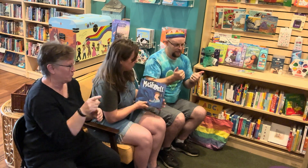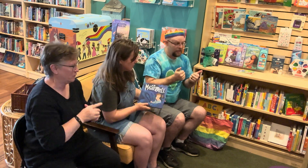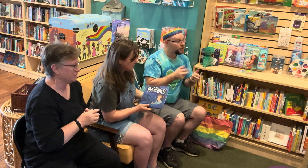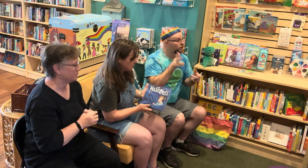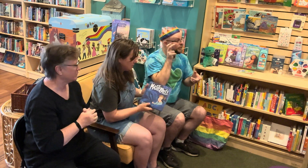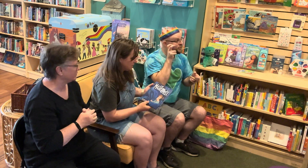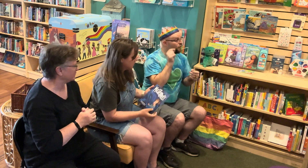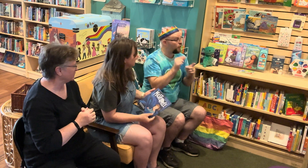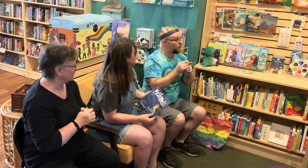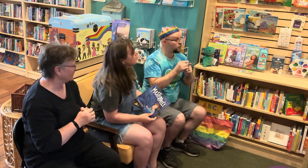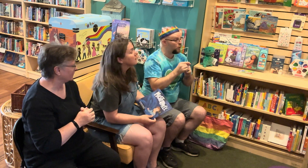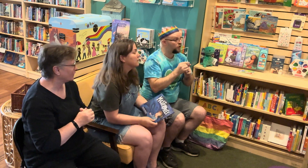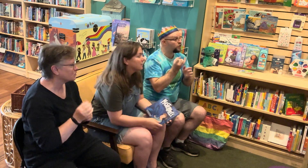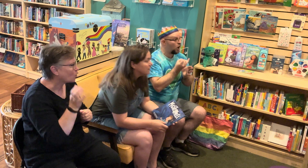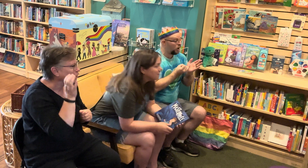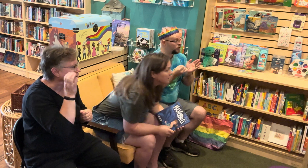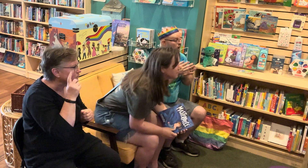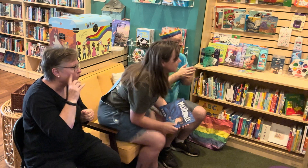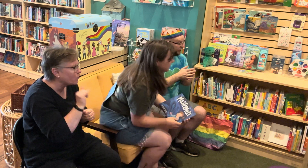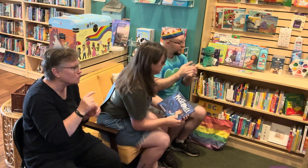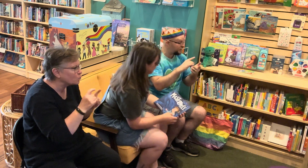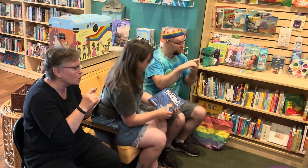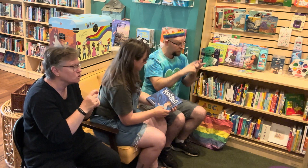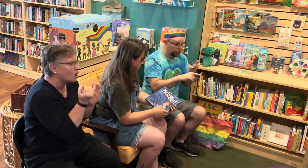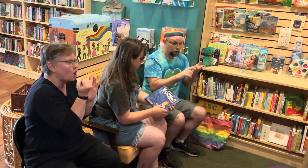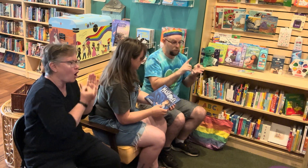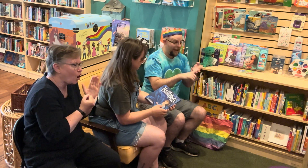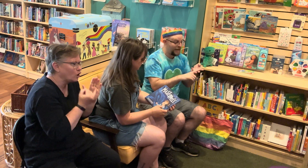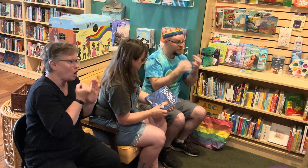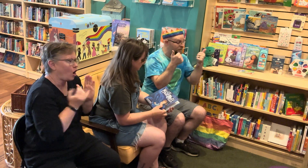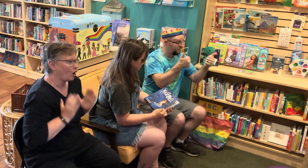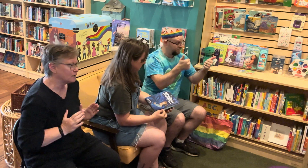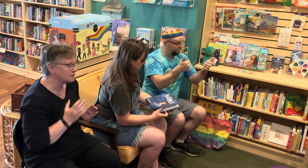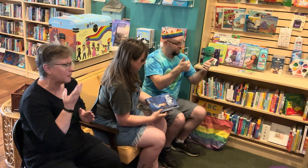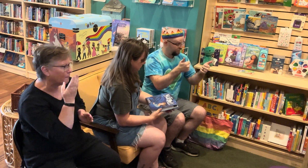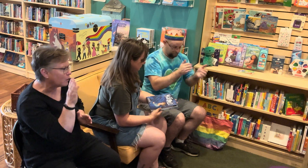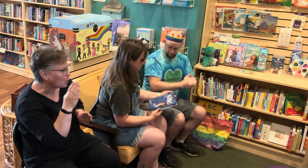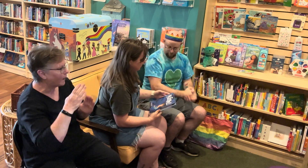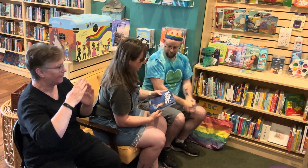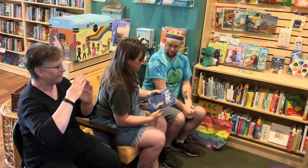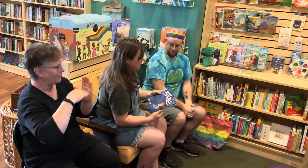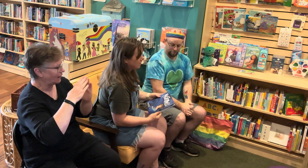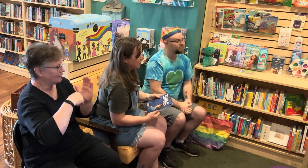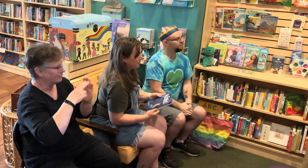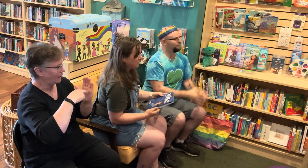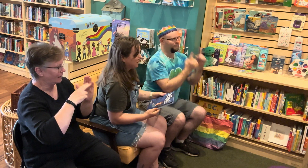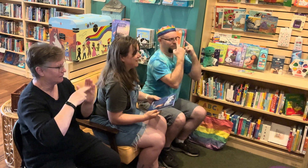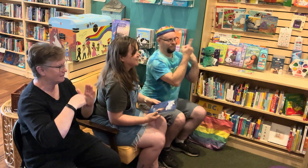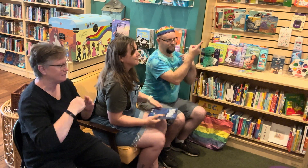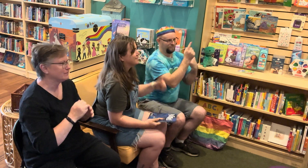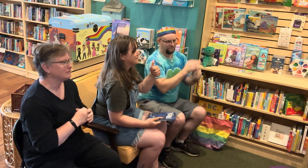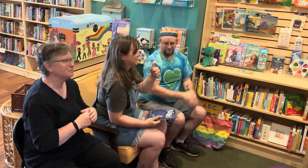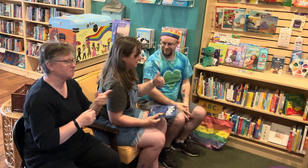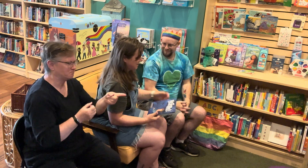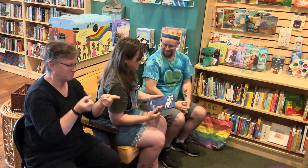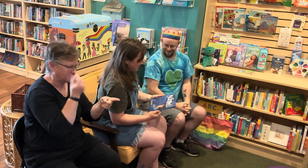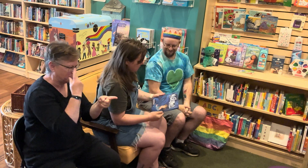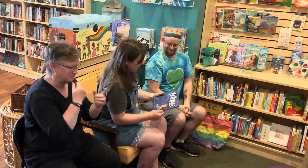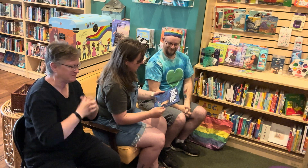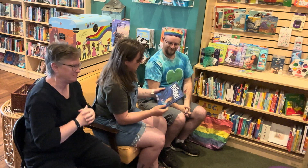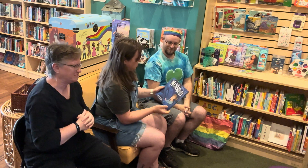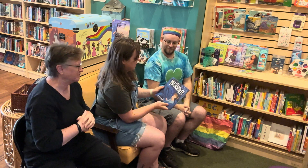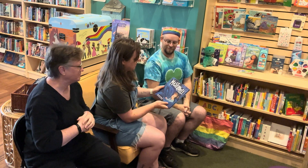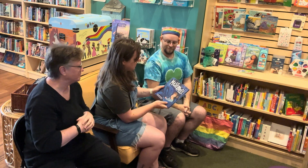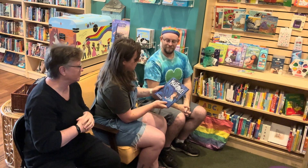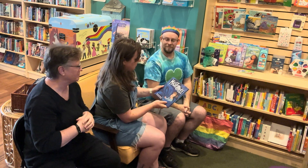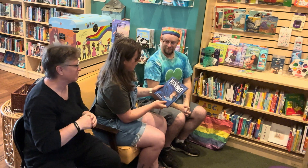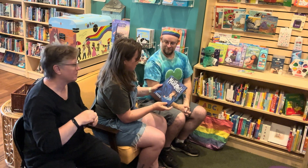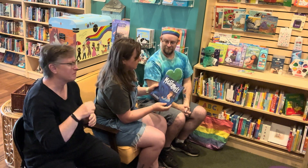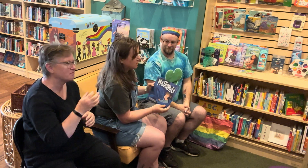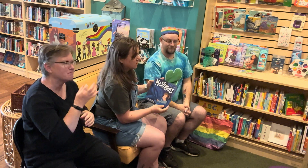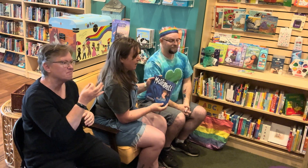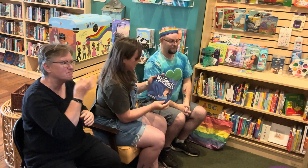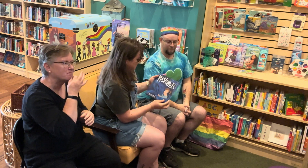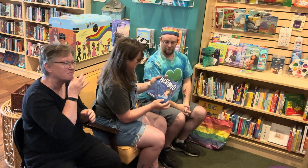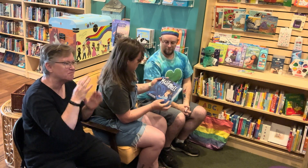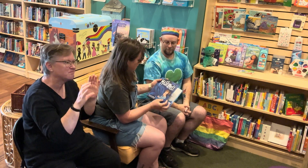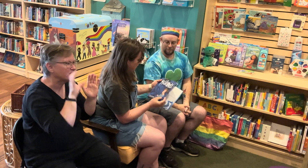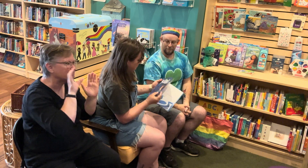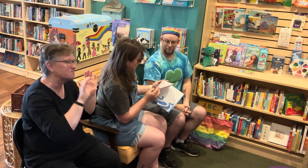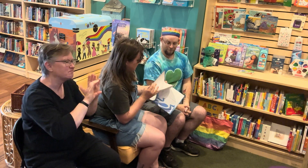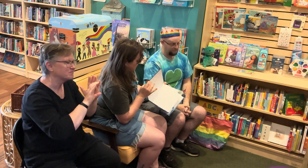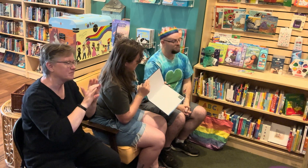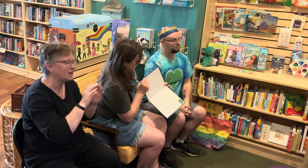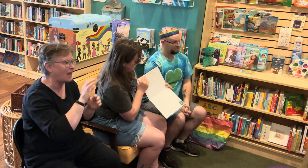Right, so listen for those words! "Art." "Artist." "Blue." "Paint." ELLE: All right. Masterpiece by Alexandra Hoffman.